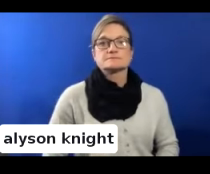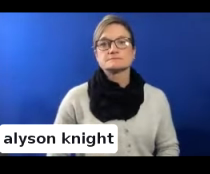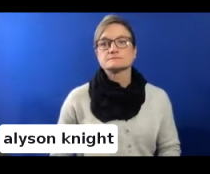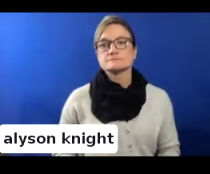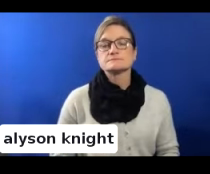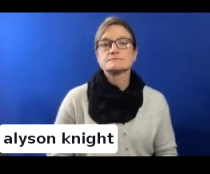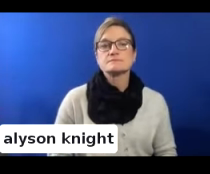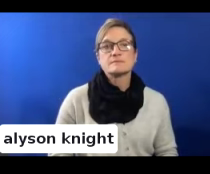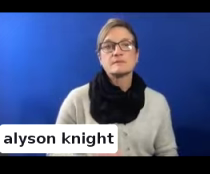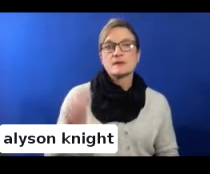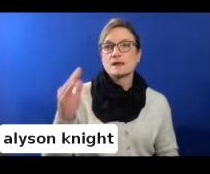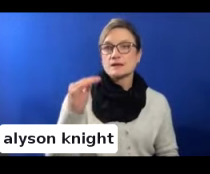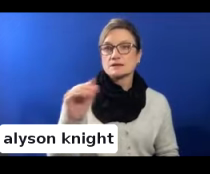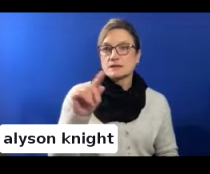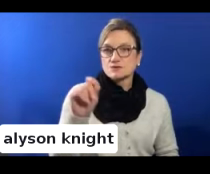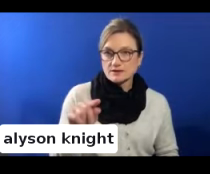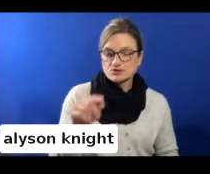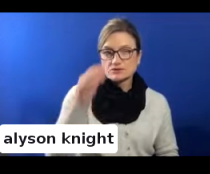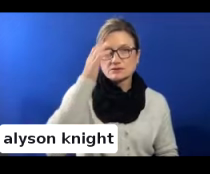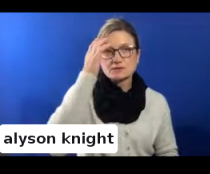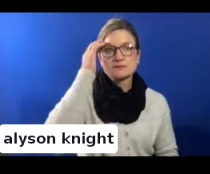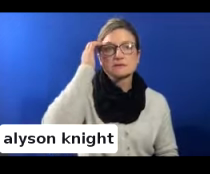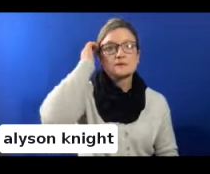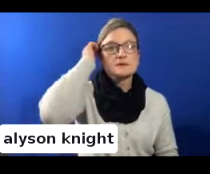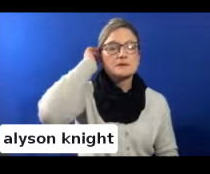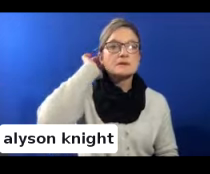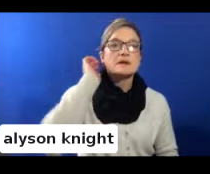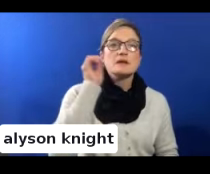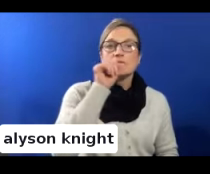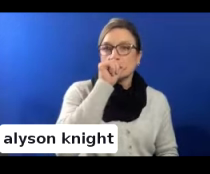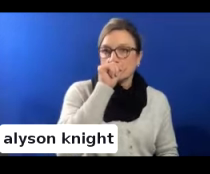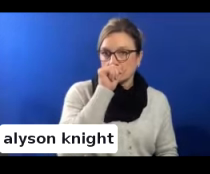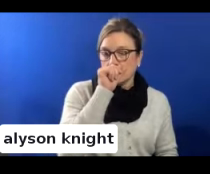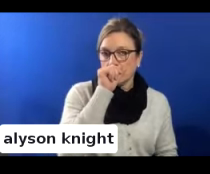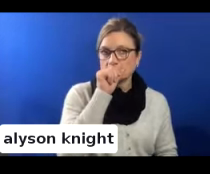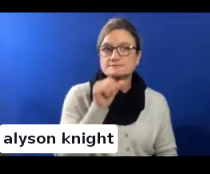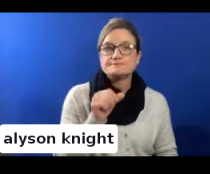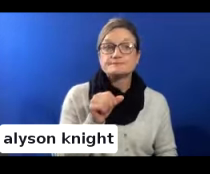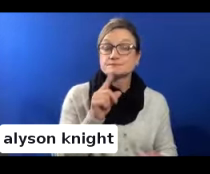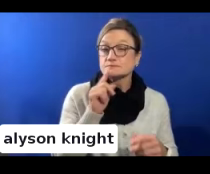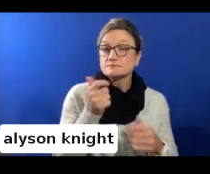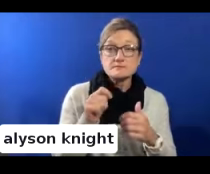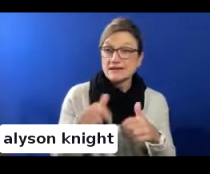Next question is challenges and lessons learned.